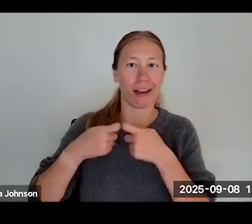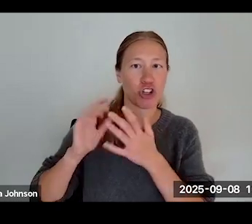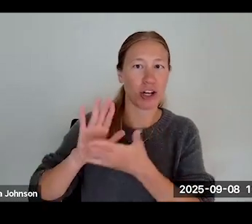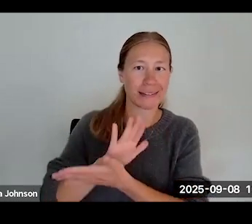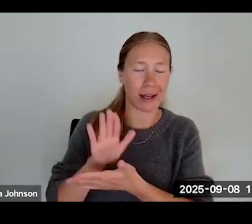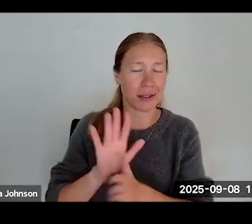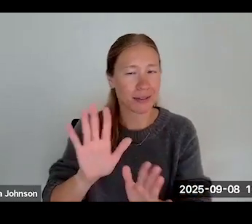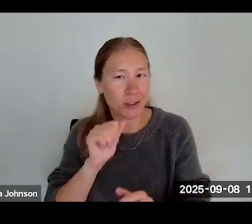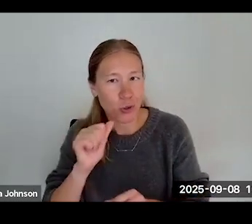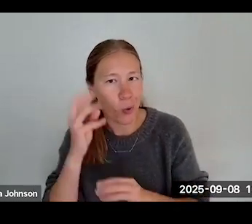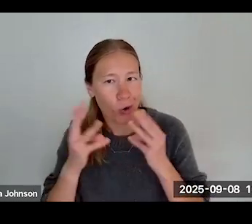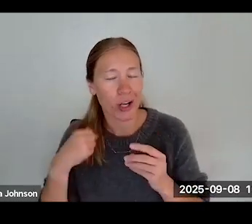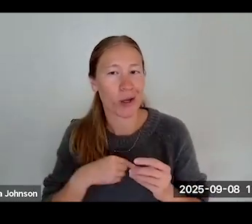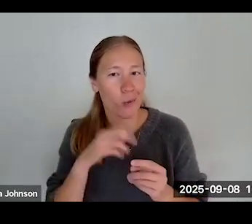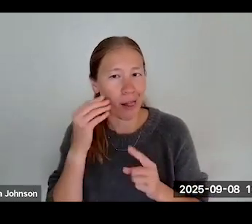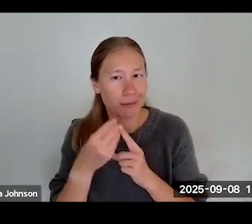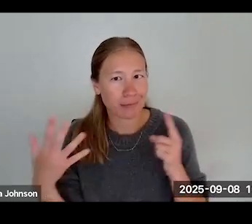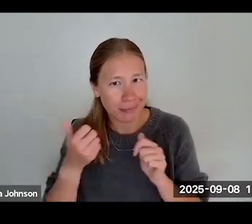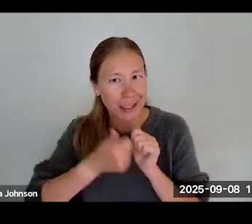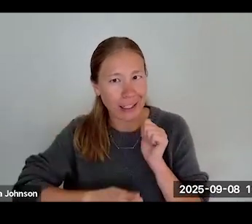we're gonna go into the definitions for each of these in great detail.